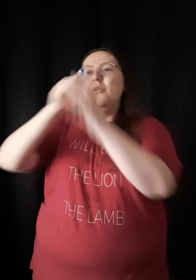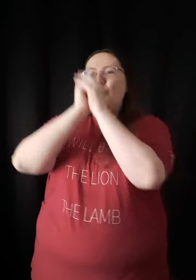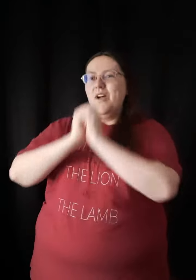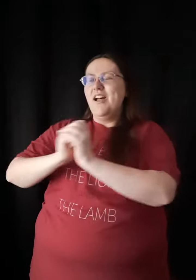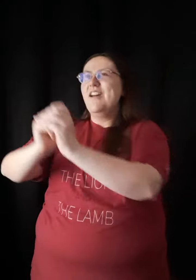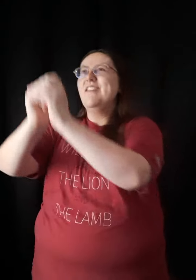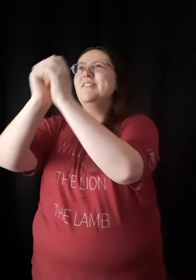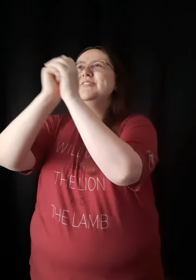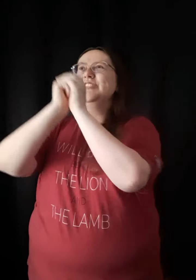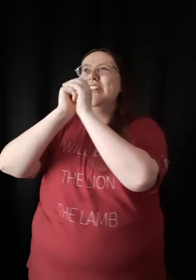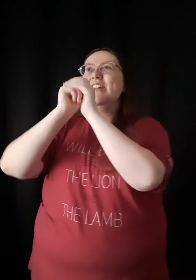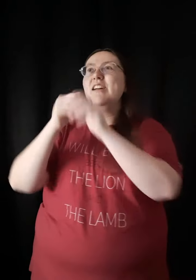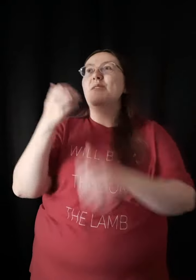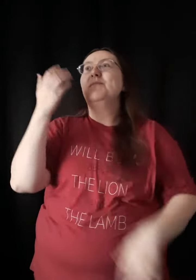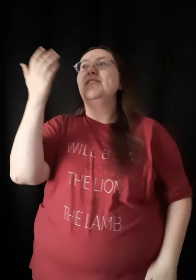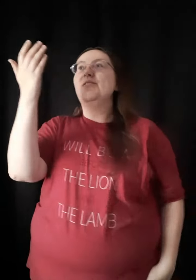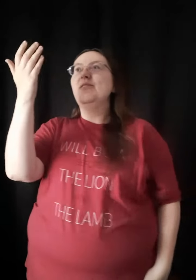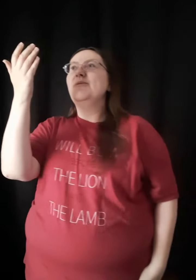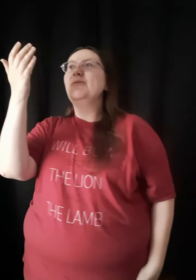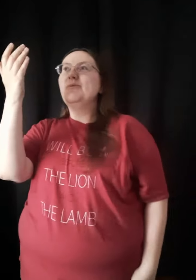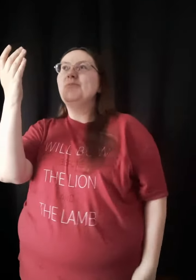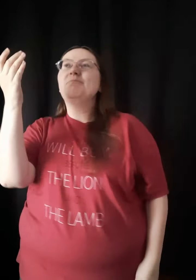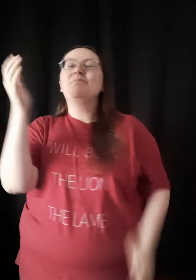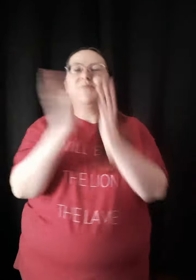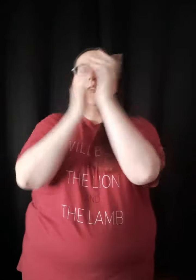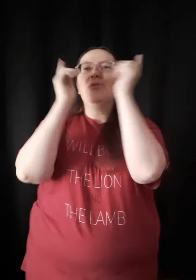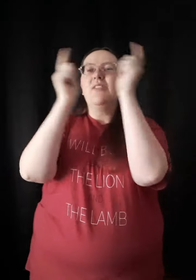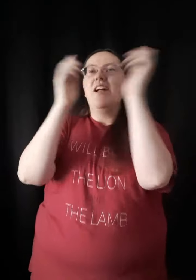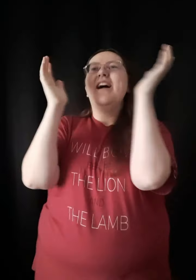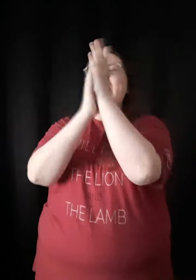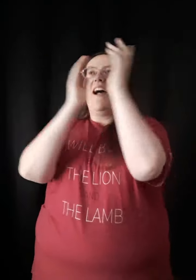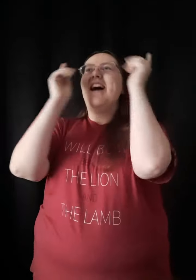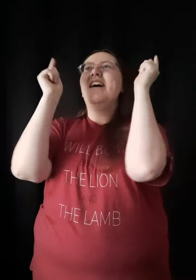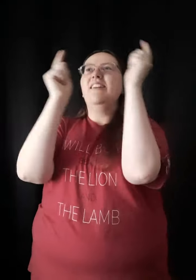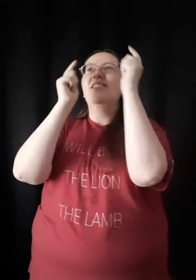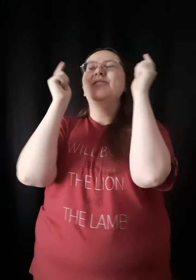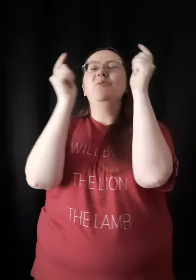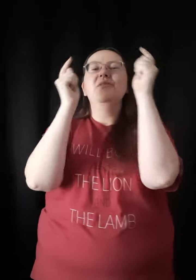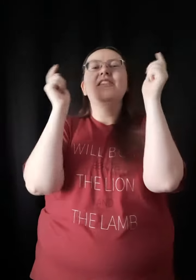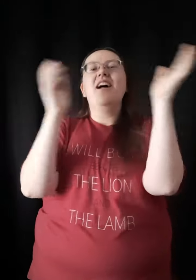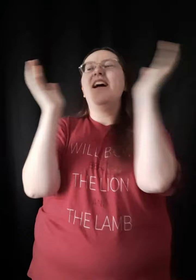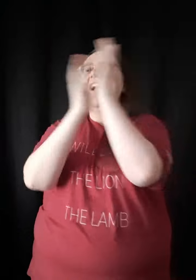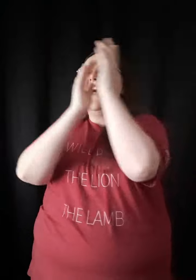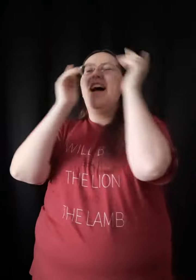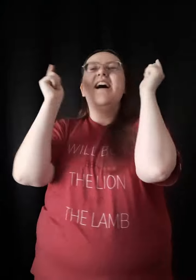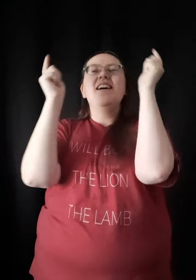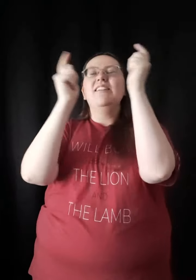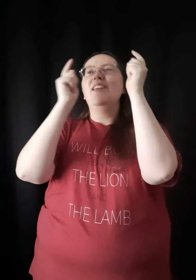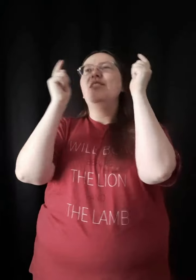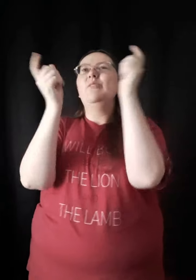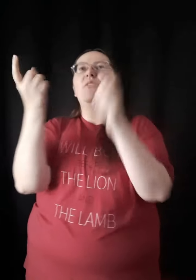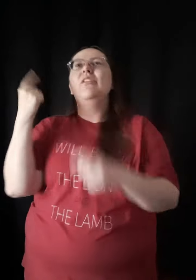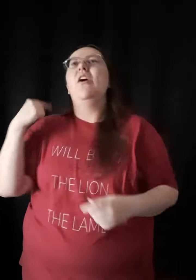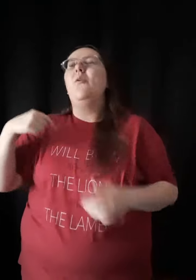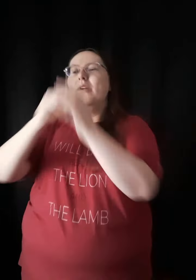We worship you Hallelujah, hallelujah, hallelujah